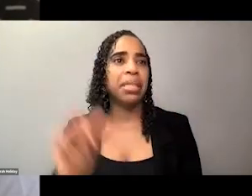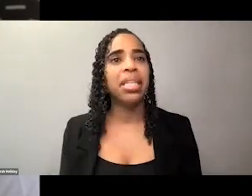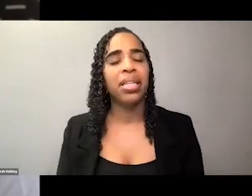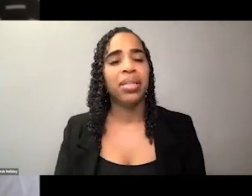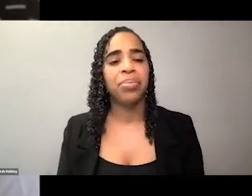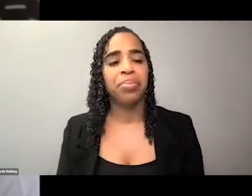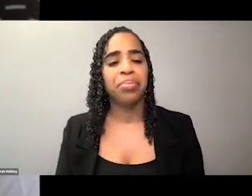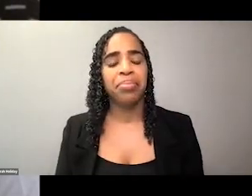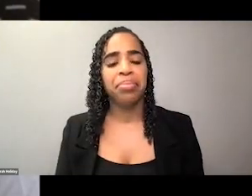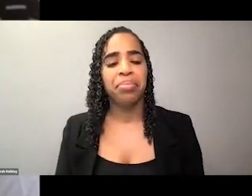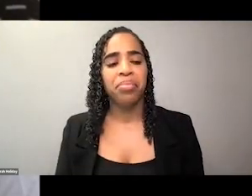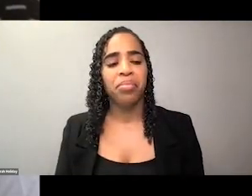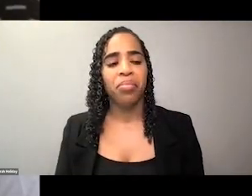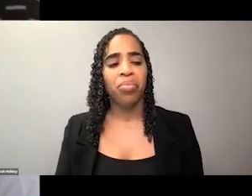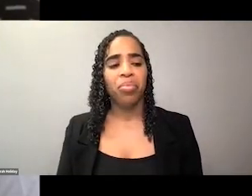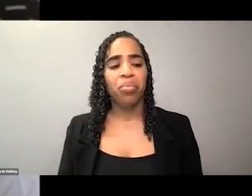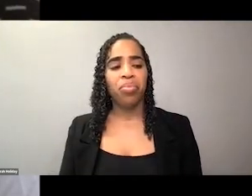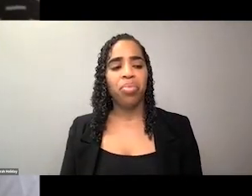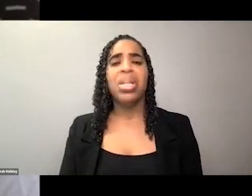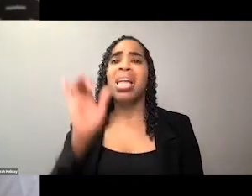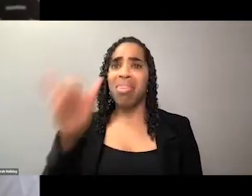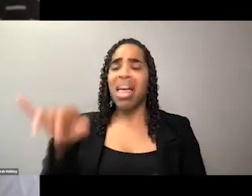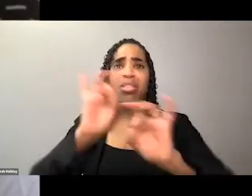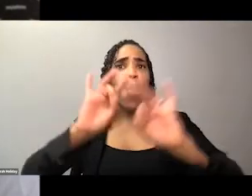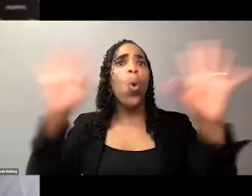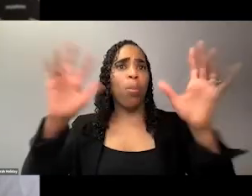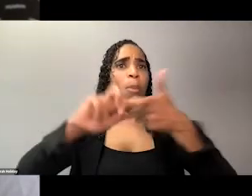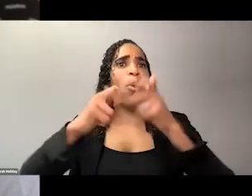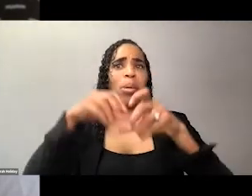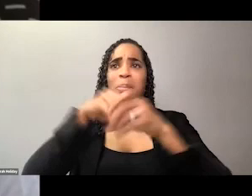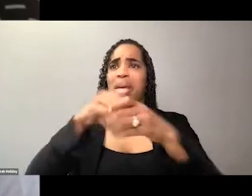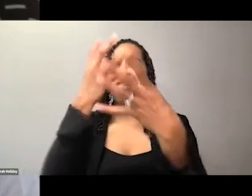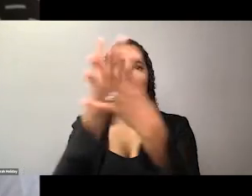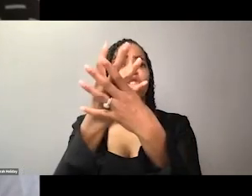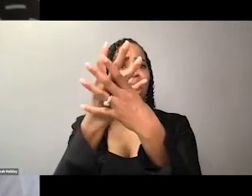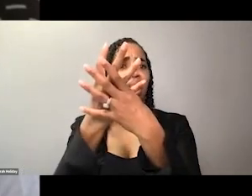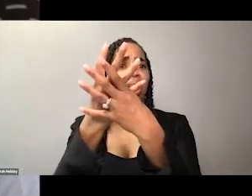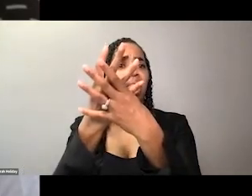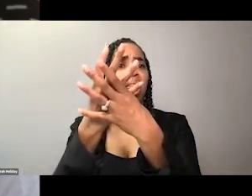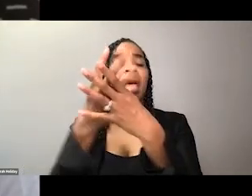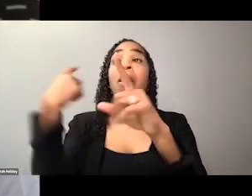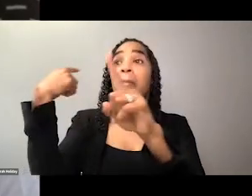Not only is this a carceral issue, but this is a racial justice